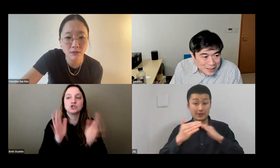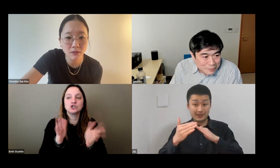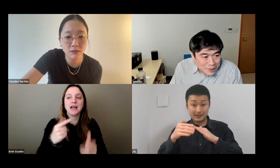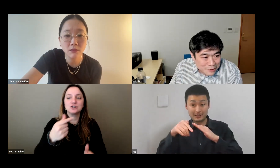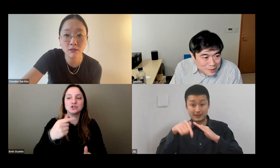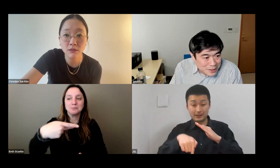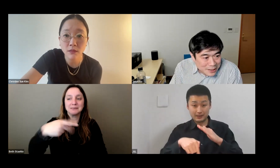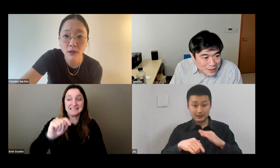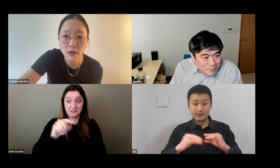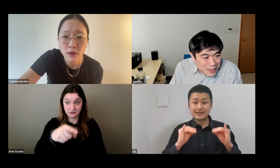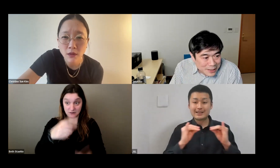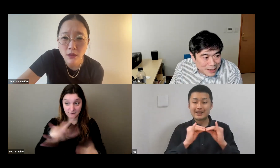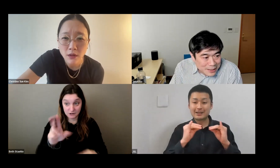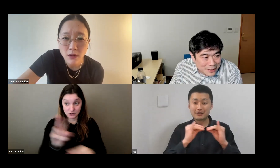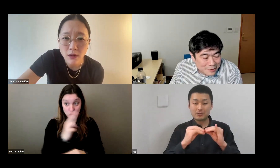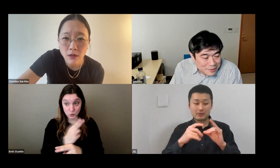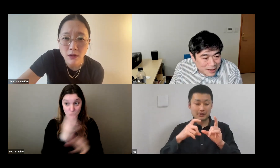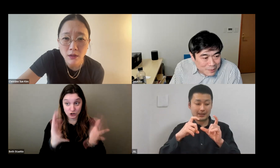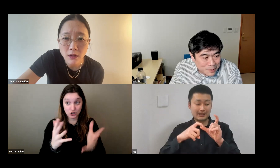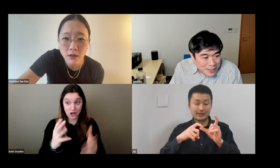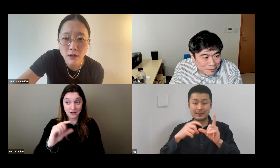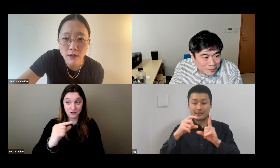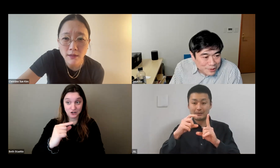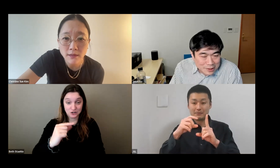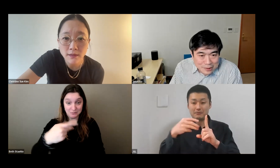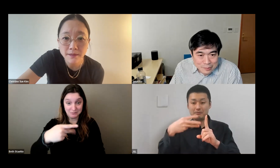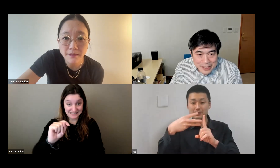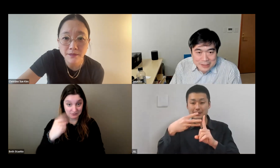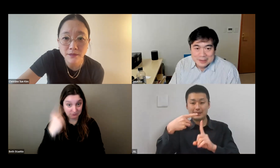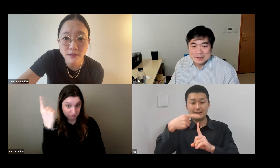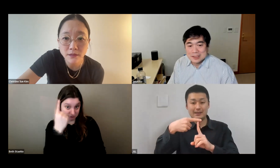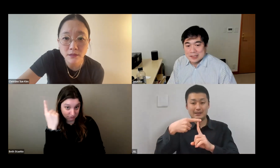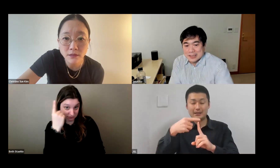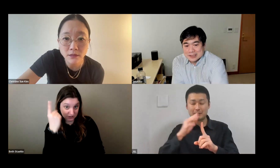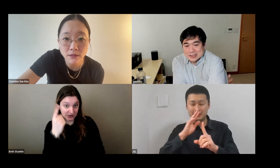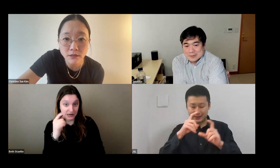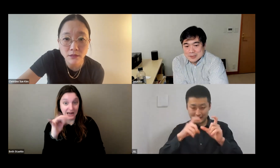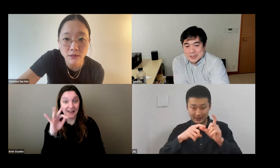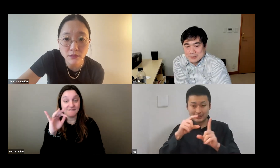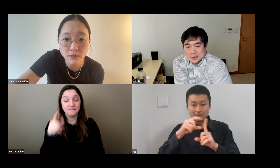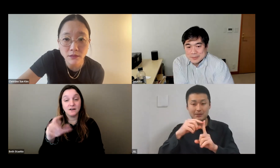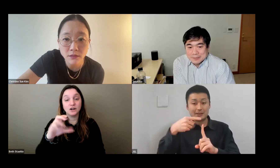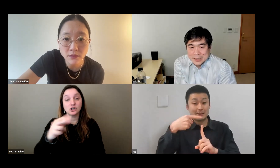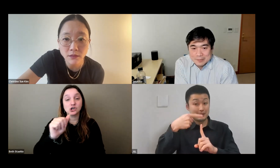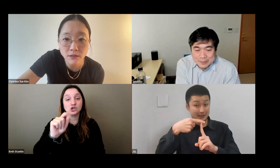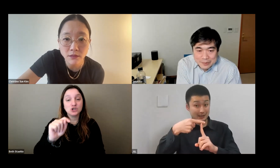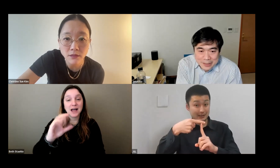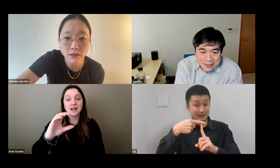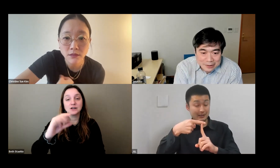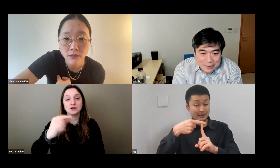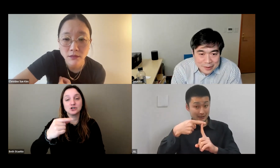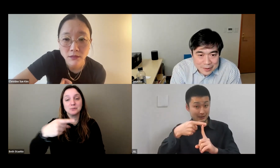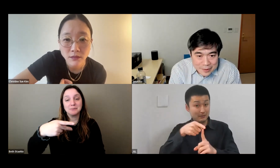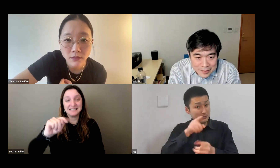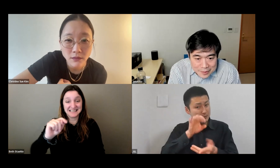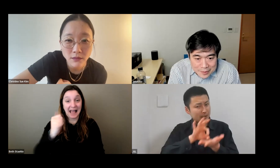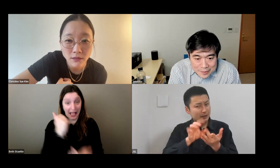and whether it's been making any being helpful in ways like it seems to be helping many people right now.